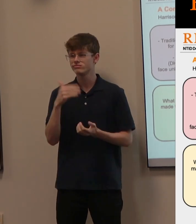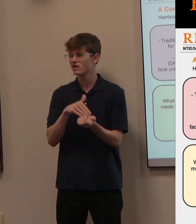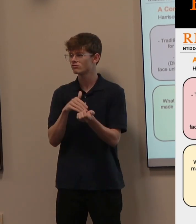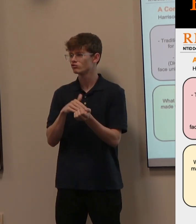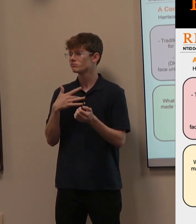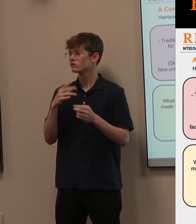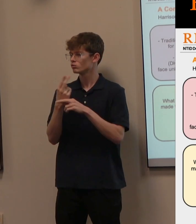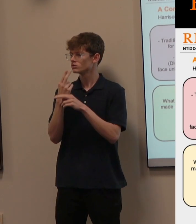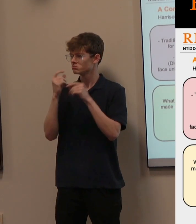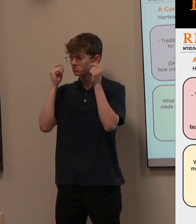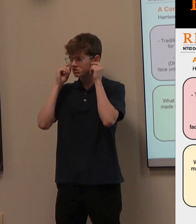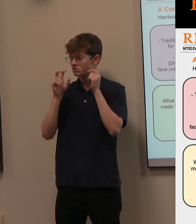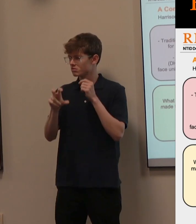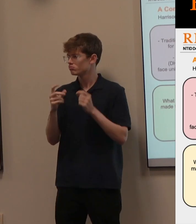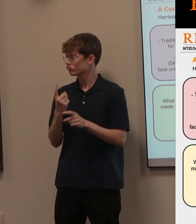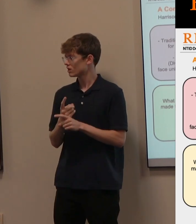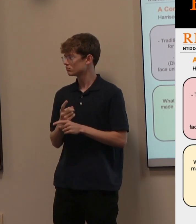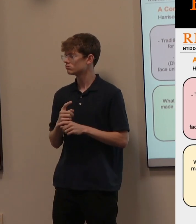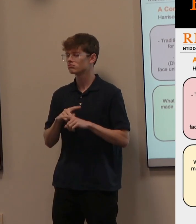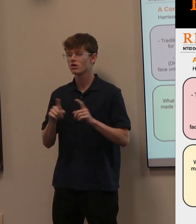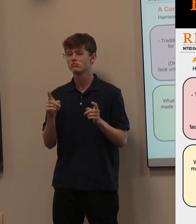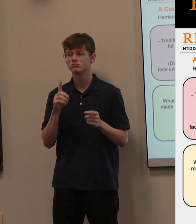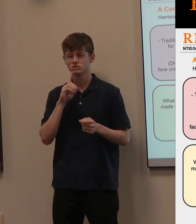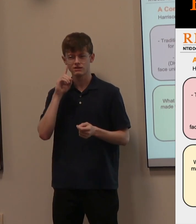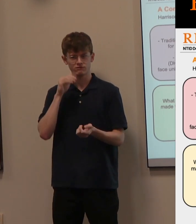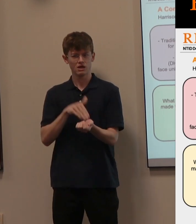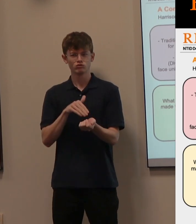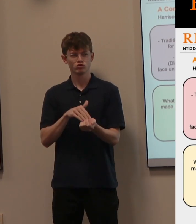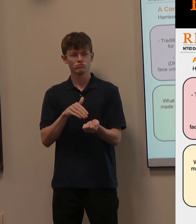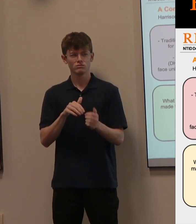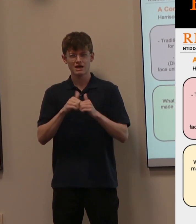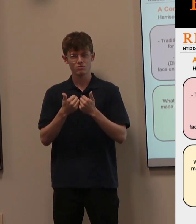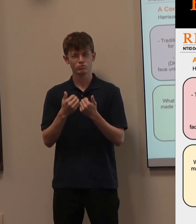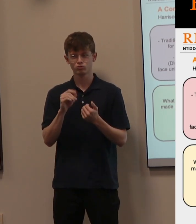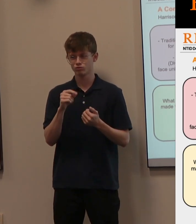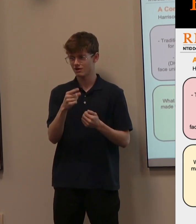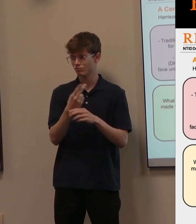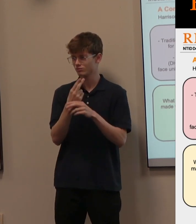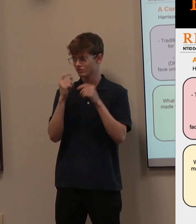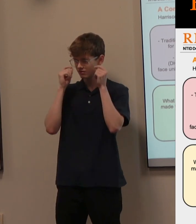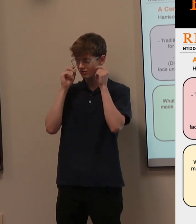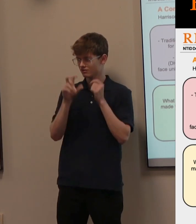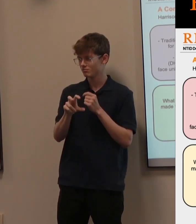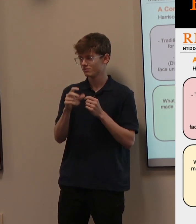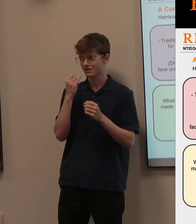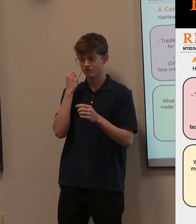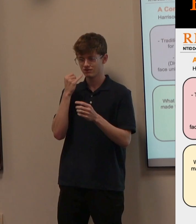Now, you know that typically when you go to the doctor's office, they use a stethoscope. But how do deaf doctors use stethoscopes